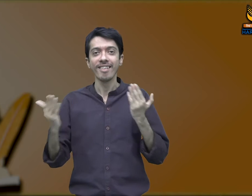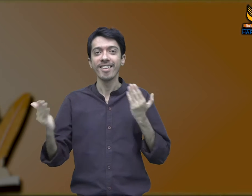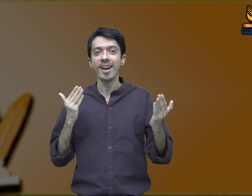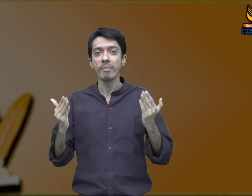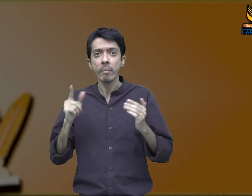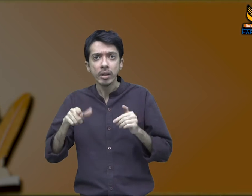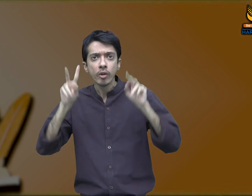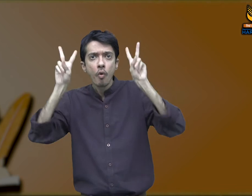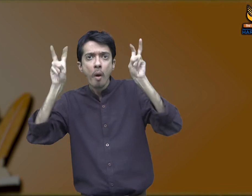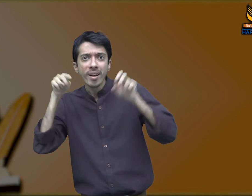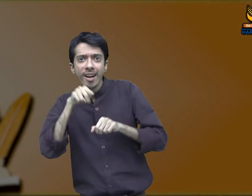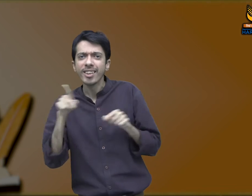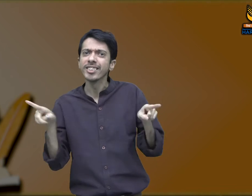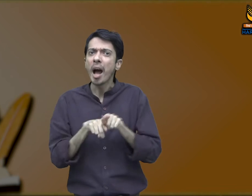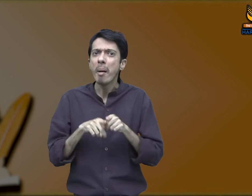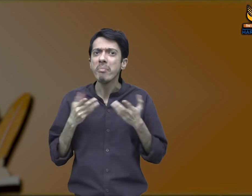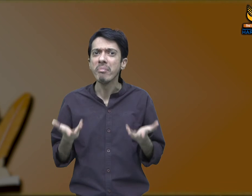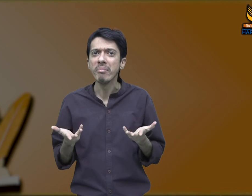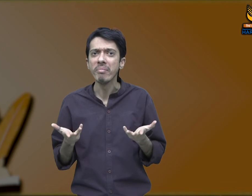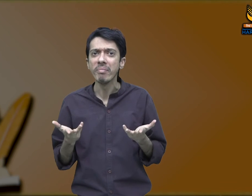So, the topic of story was the same but it was written differently.